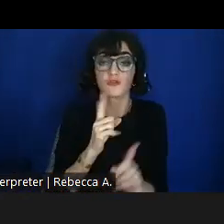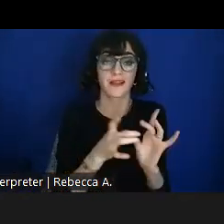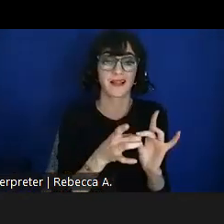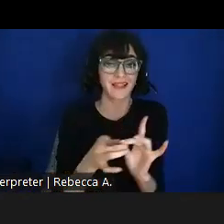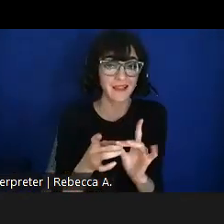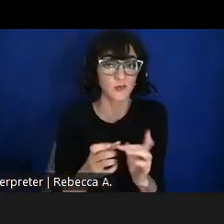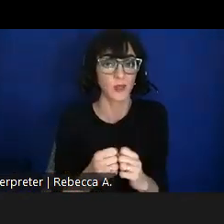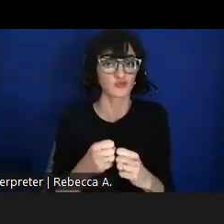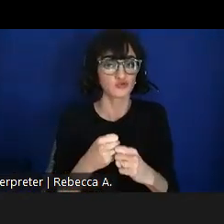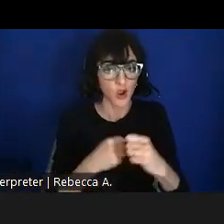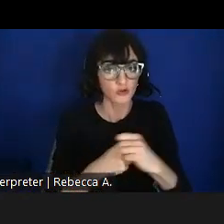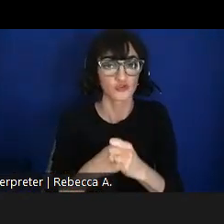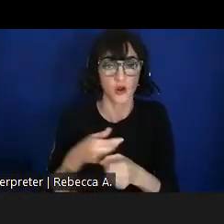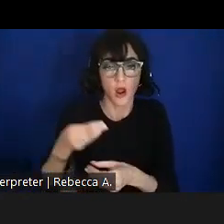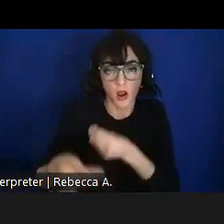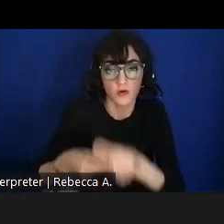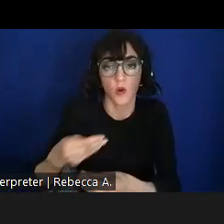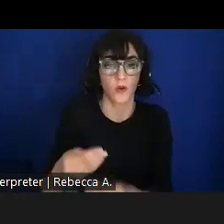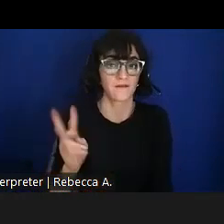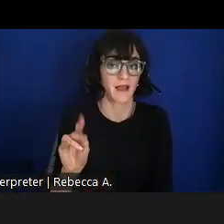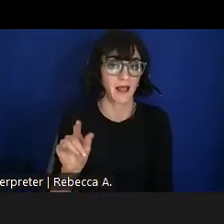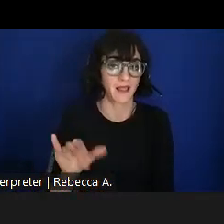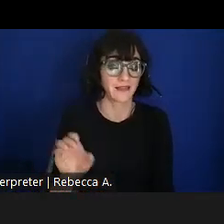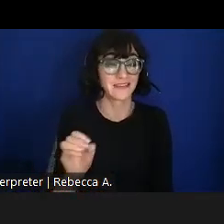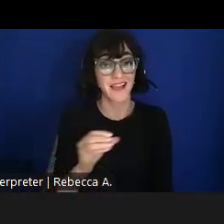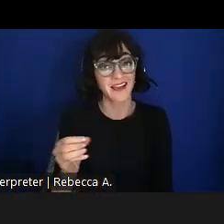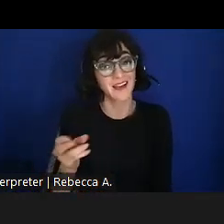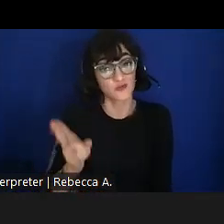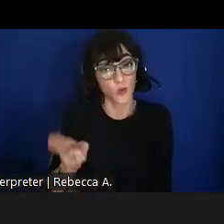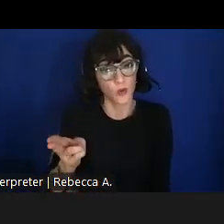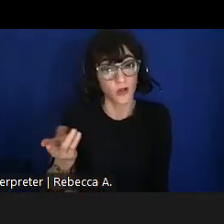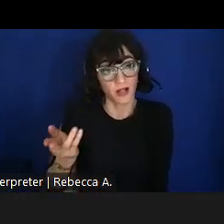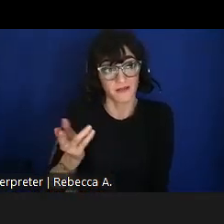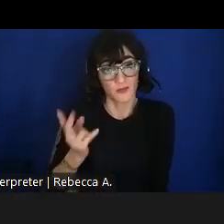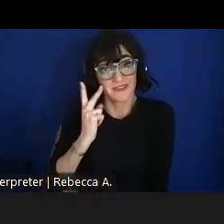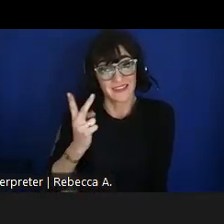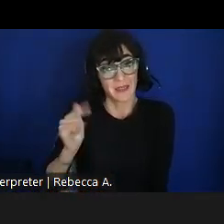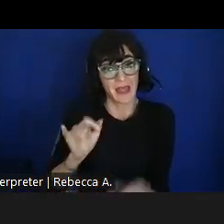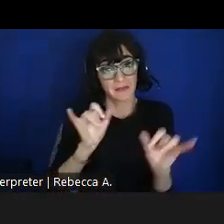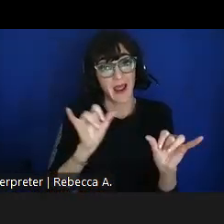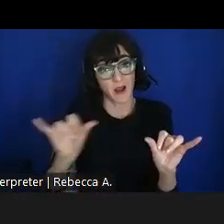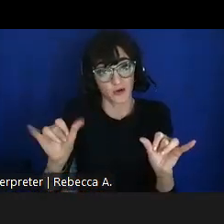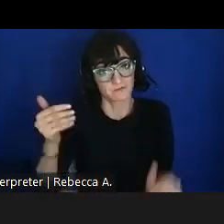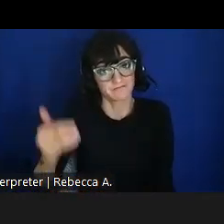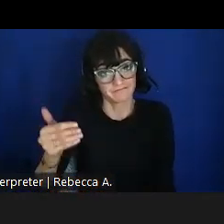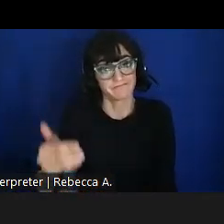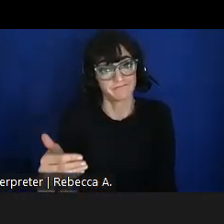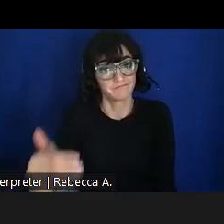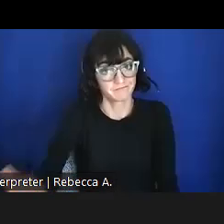and the traumatic legacies of historical trauma and so Jamie mentioned earlier how part of